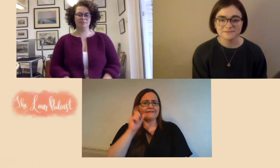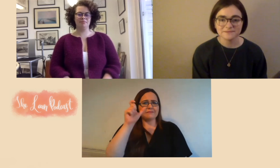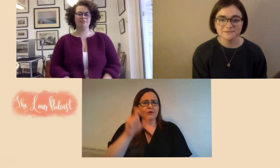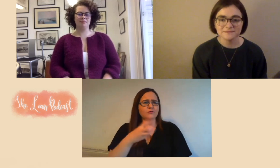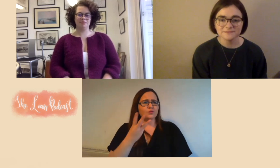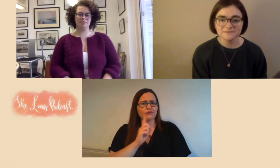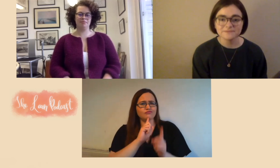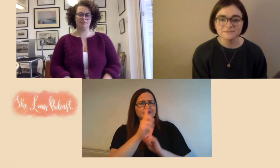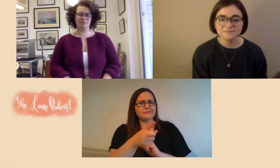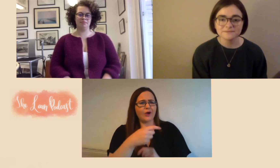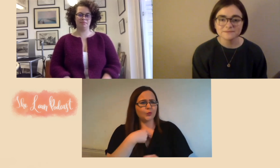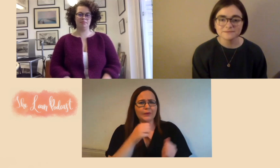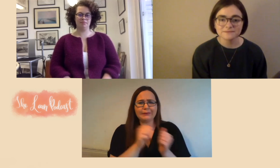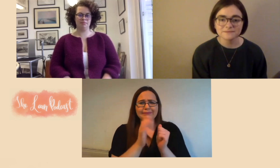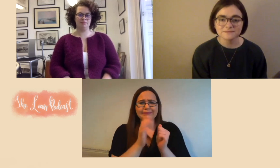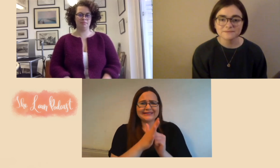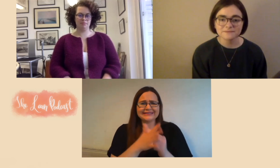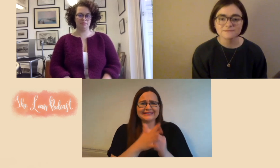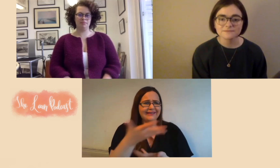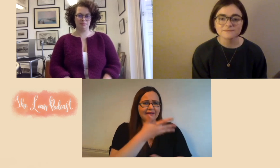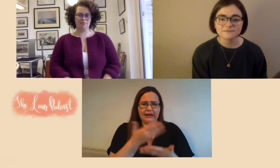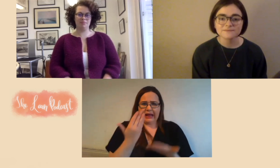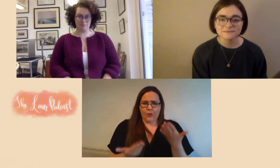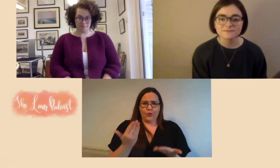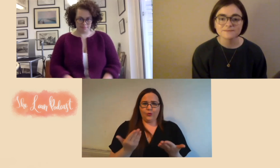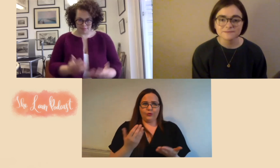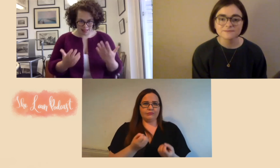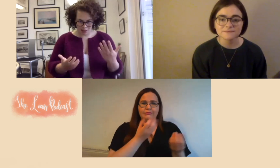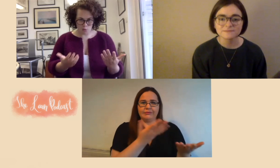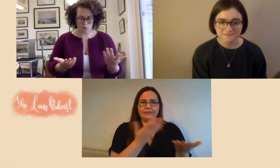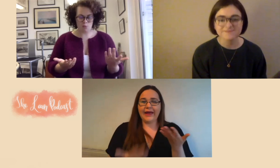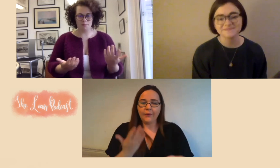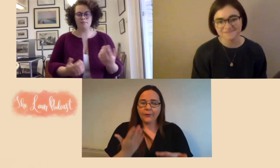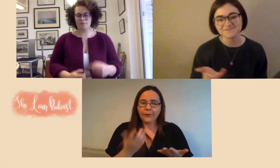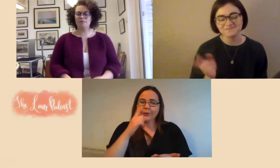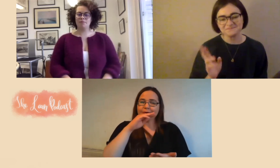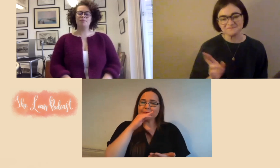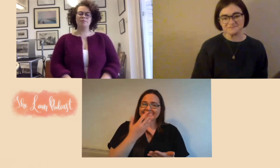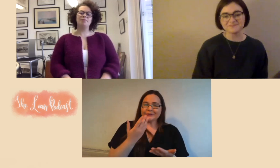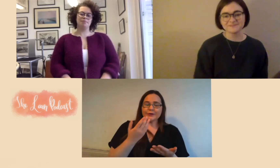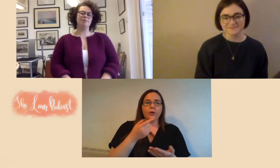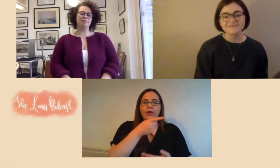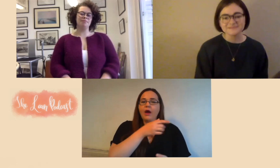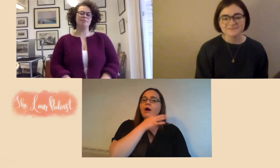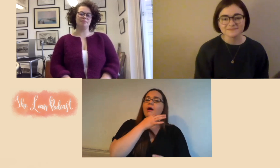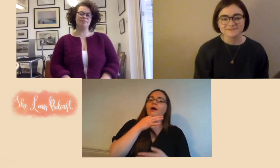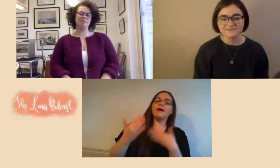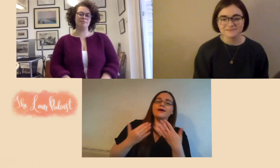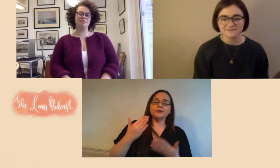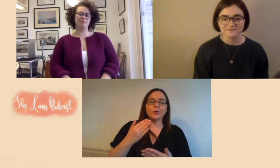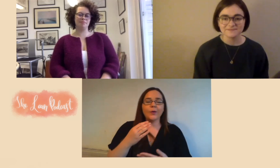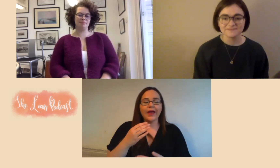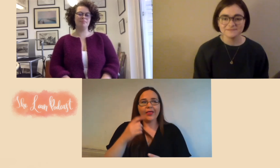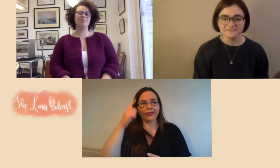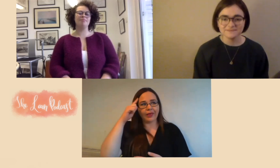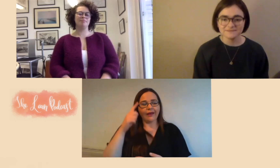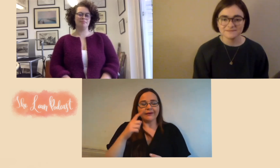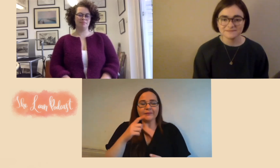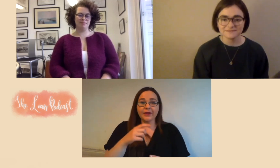So, like explaining to them that, well, what happens if a deaf person wants to interact in that meeting or wants to respond or ask a question and then they realize, oh, sorry.